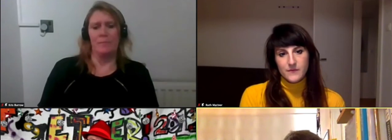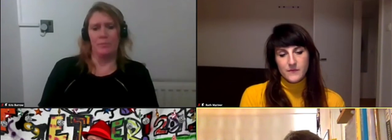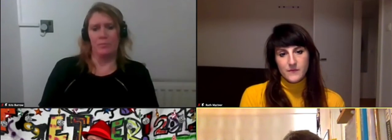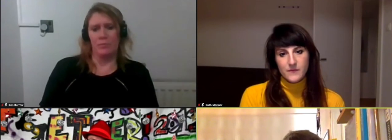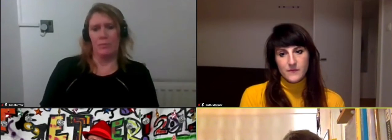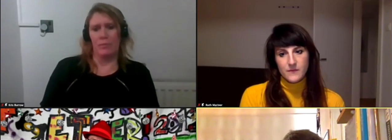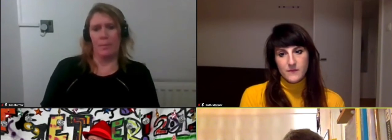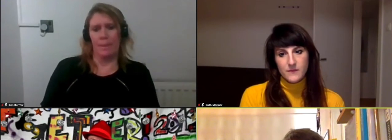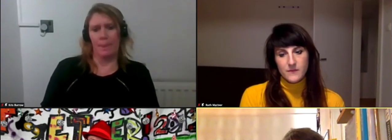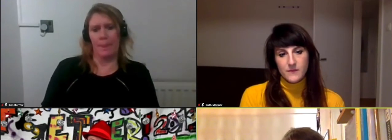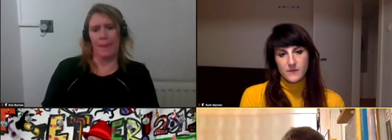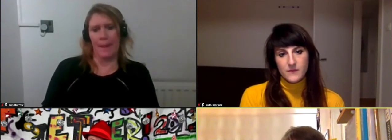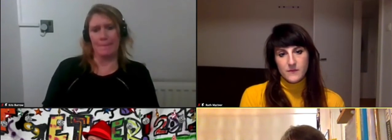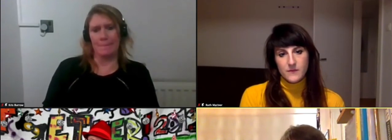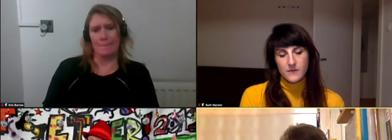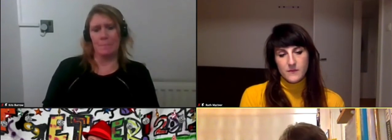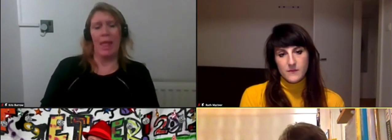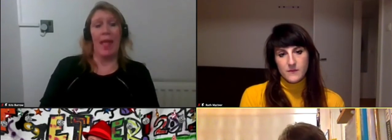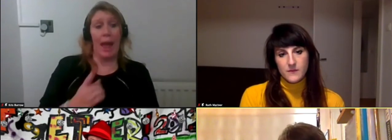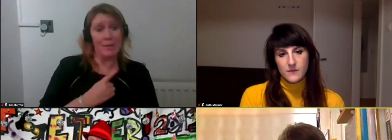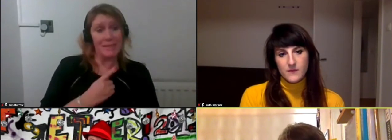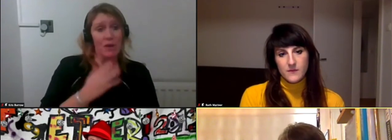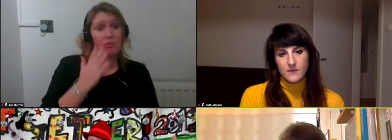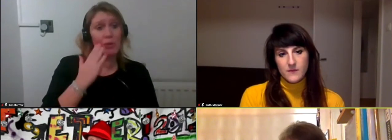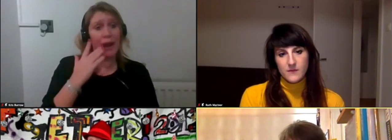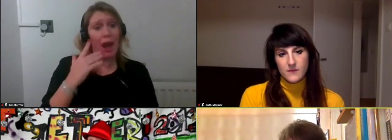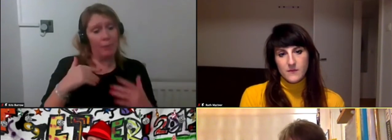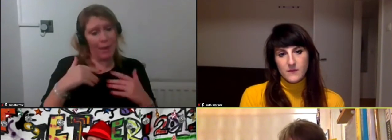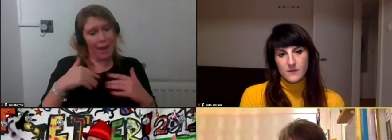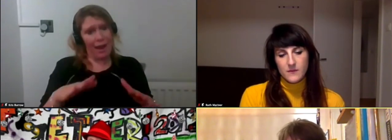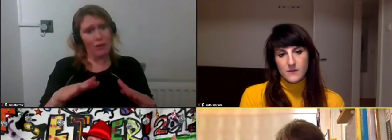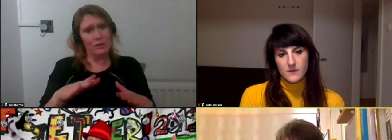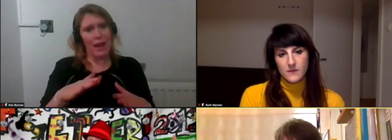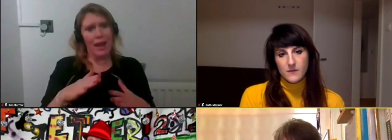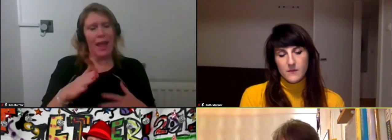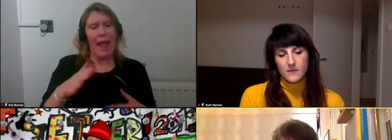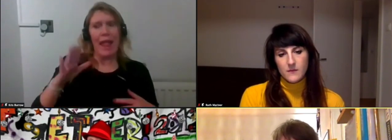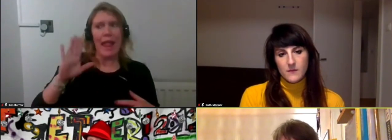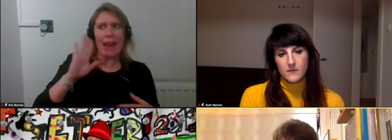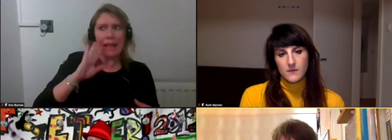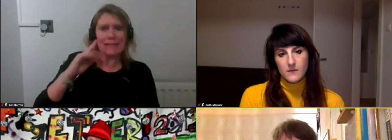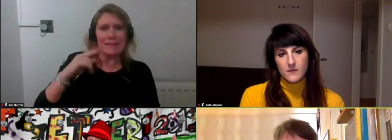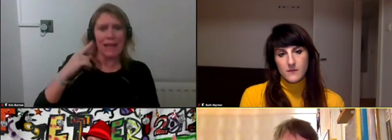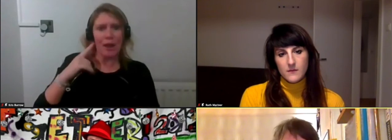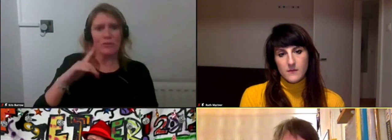sounds when I'm out and about, I have to really try to not walk in time with the